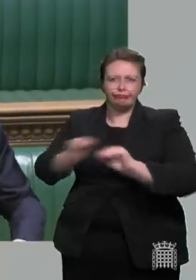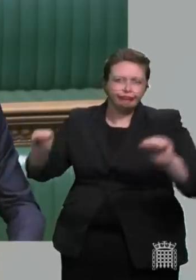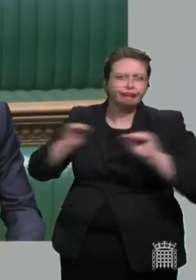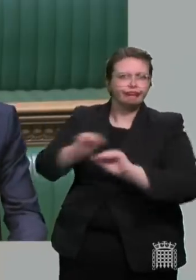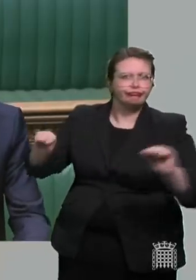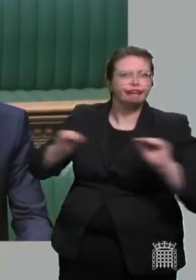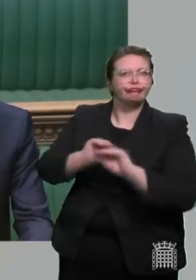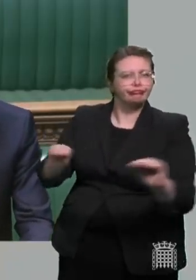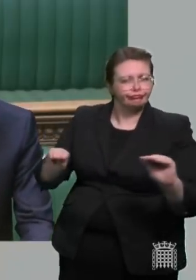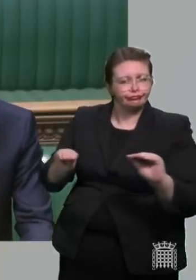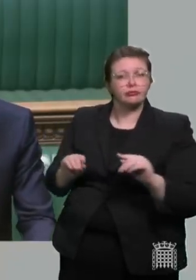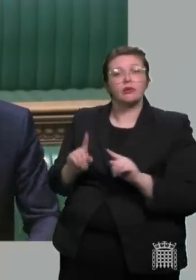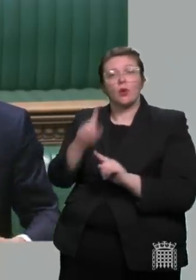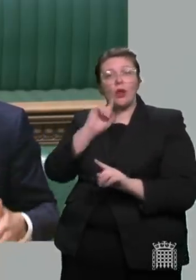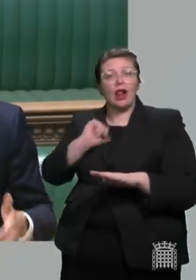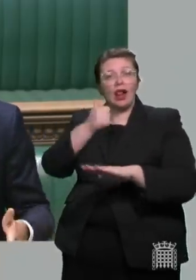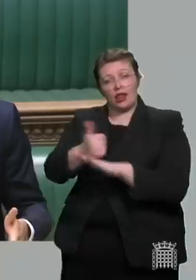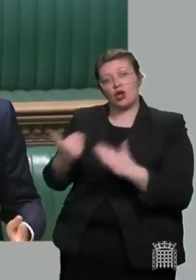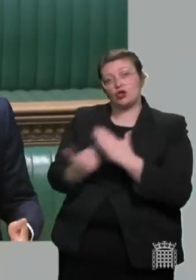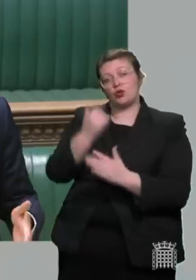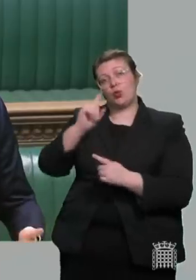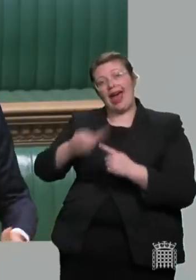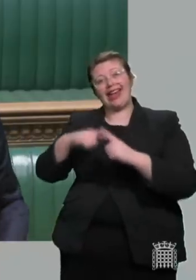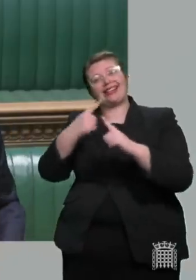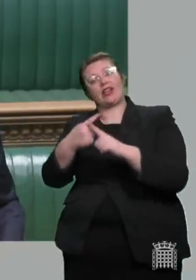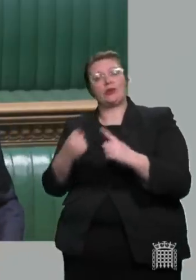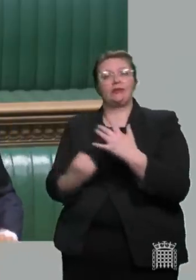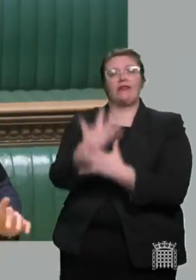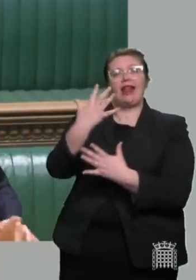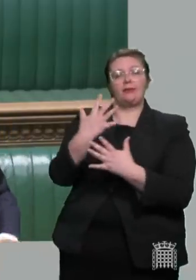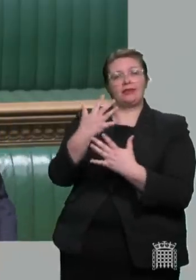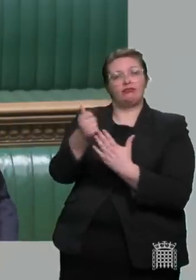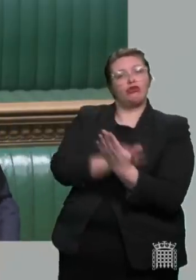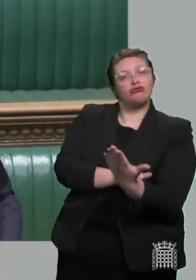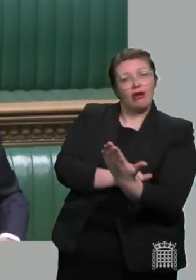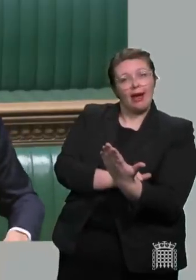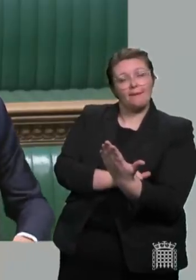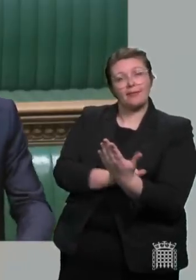executive development programme with mentoring and peer learning, and Government will contribute